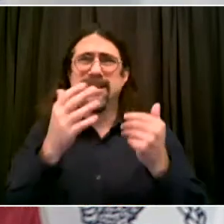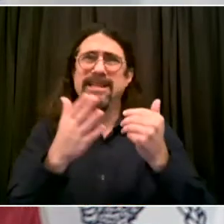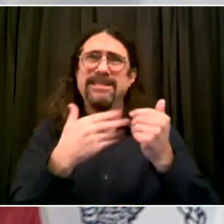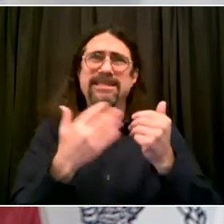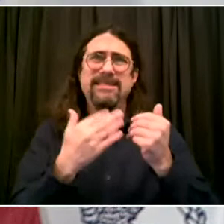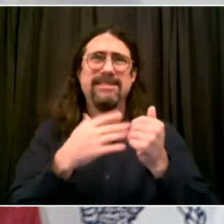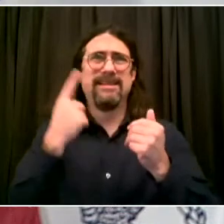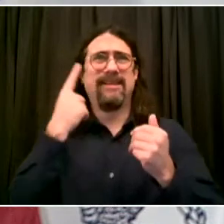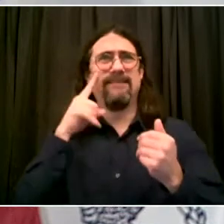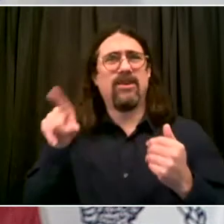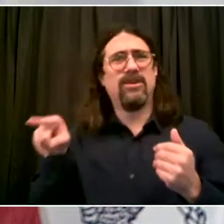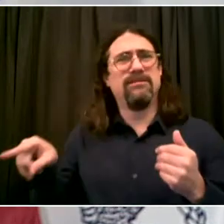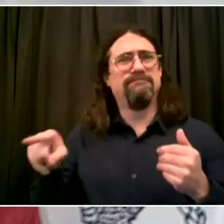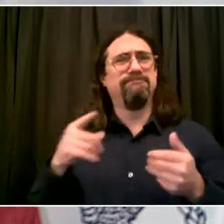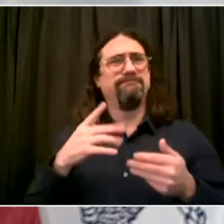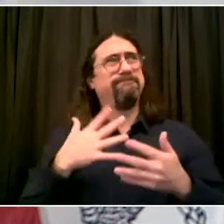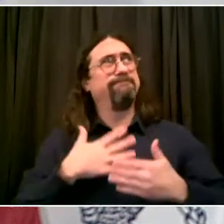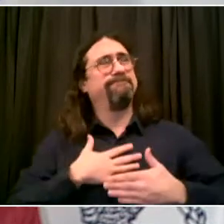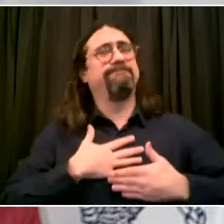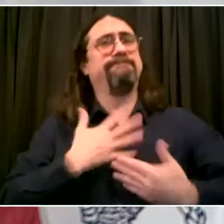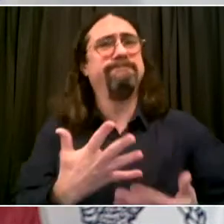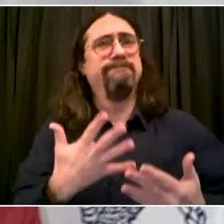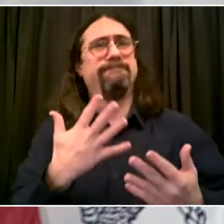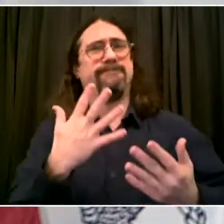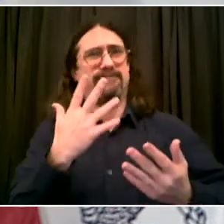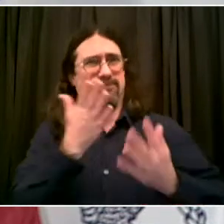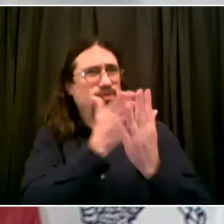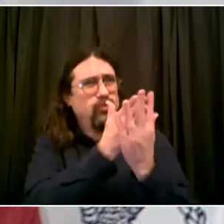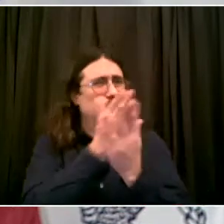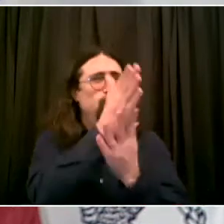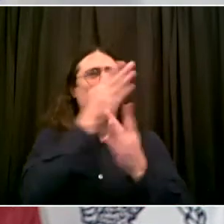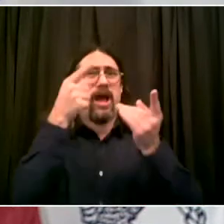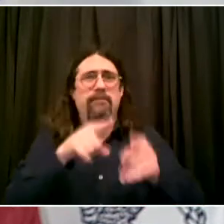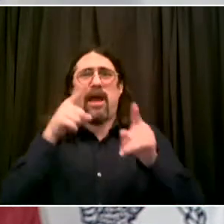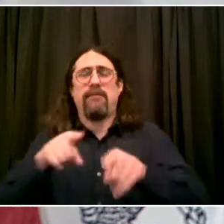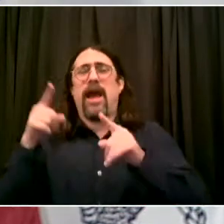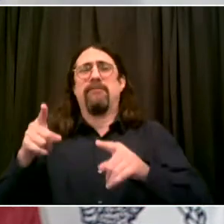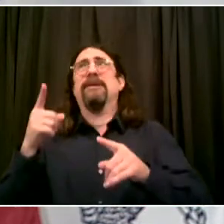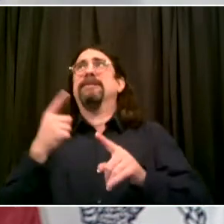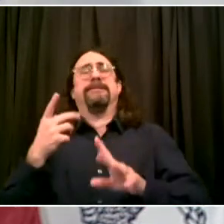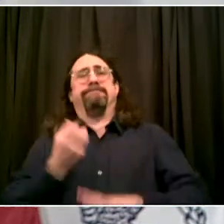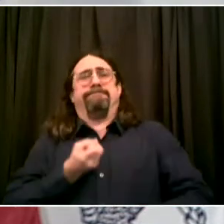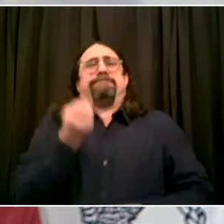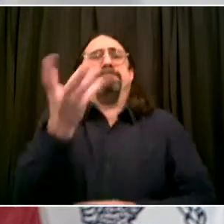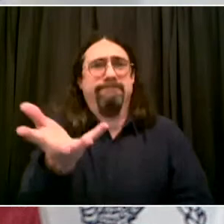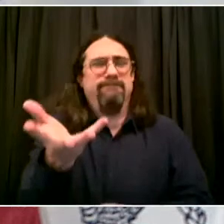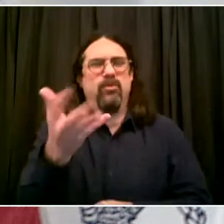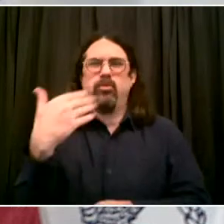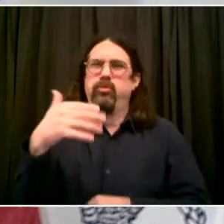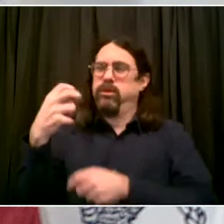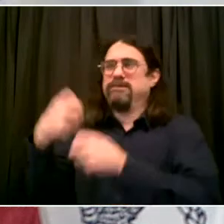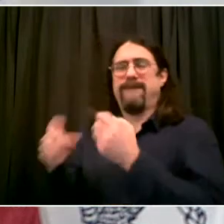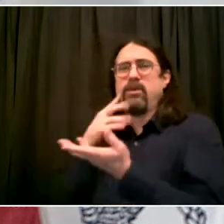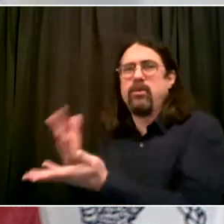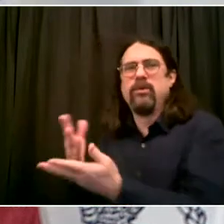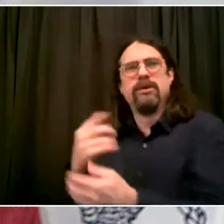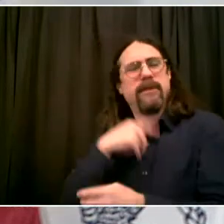COMES FORWARD, VERY SPECIFIC VALIDATIONS THEY HAVE TO TAKE THEM SSRIEOOLUSY.Y.